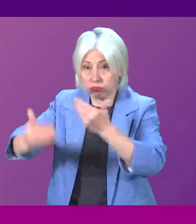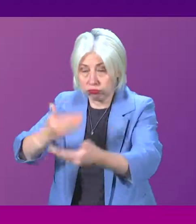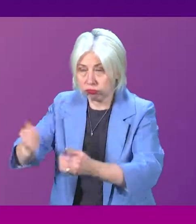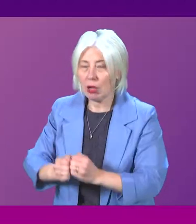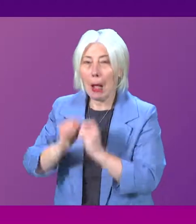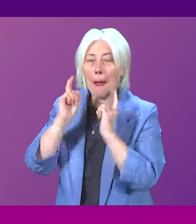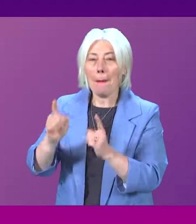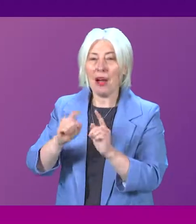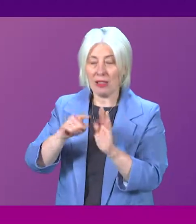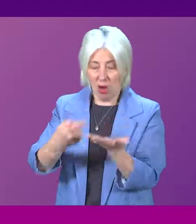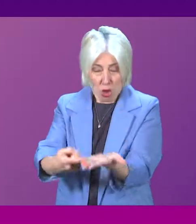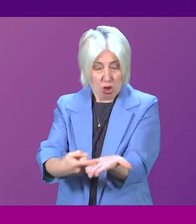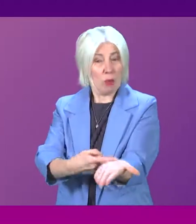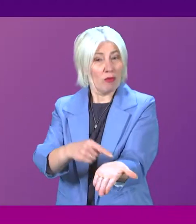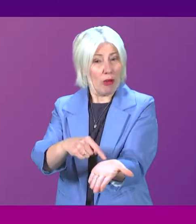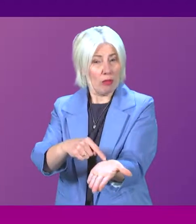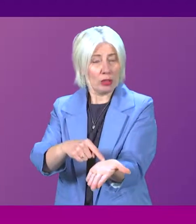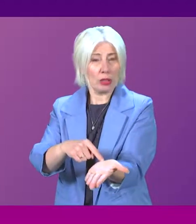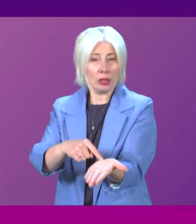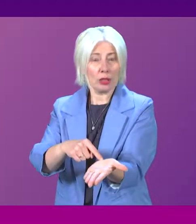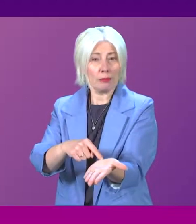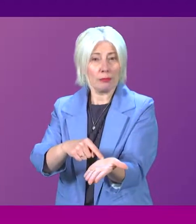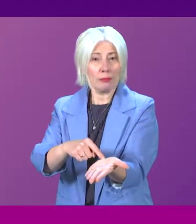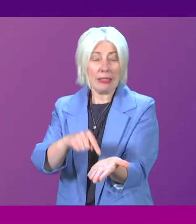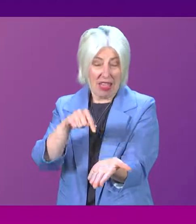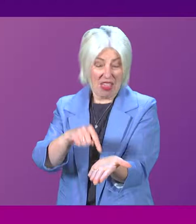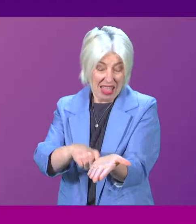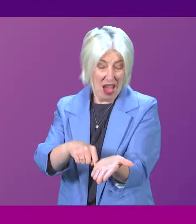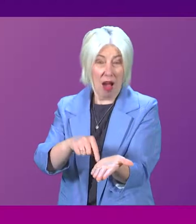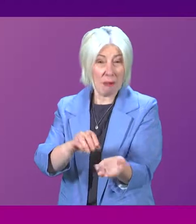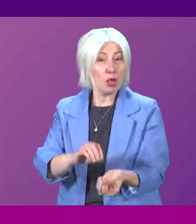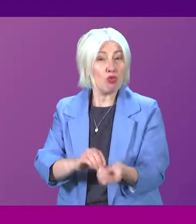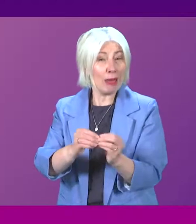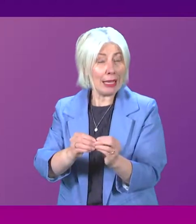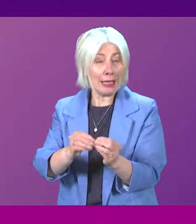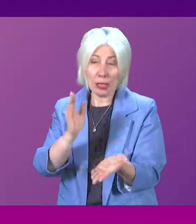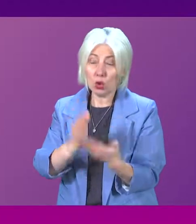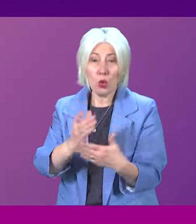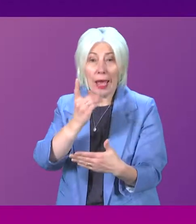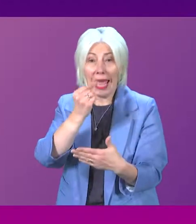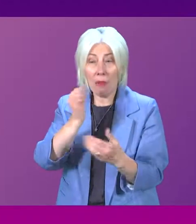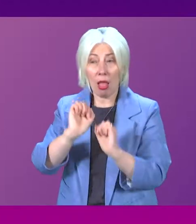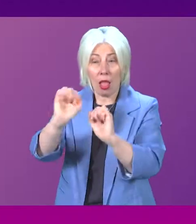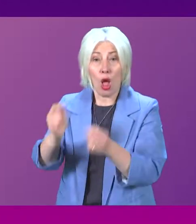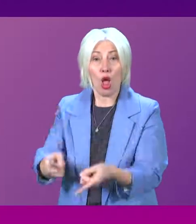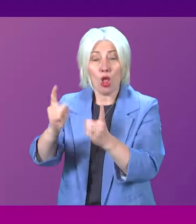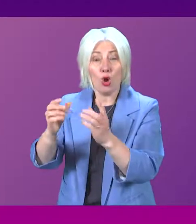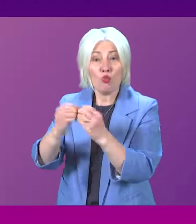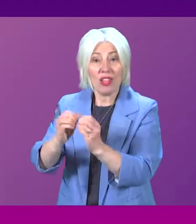The terms of reference are deliberately designed to enable Lord Brailsford to take a modular